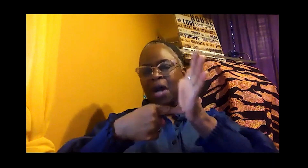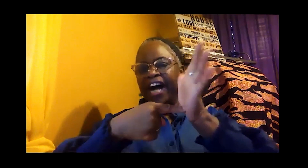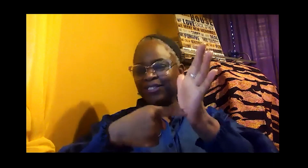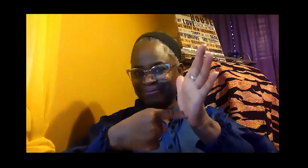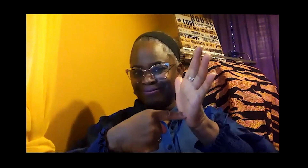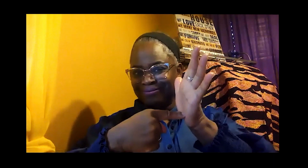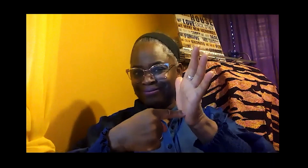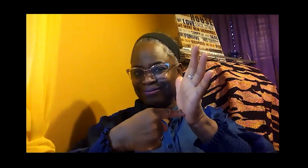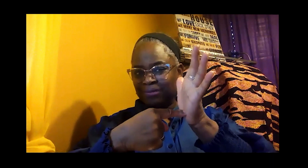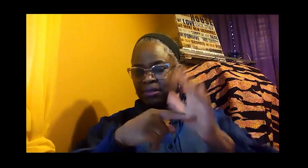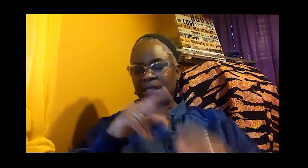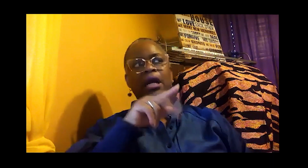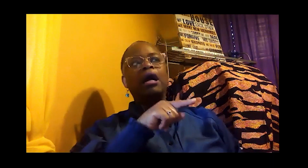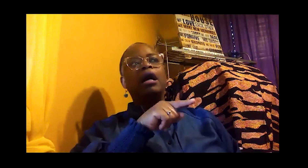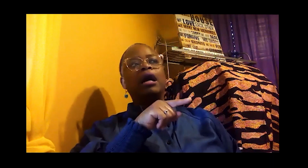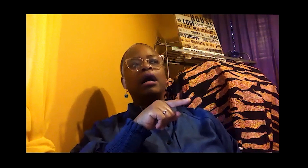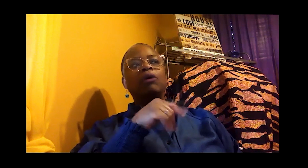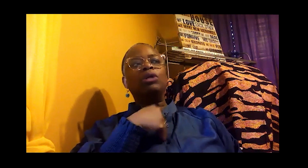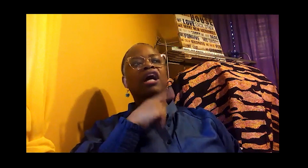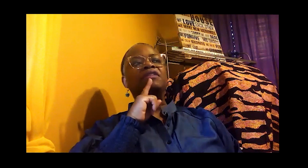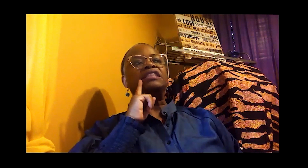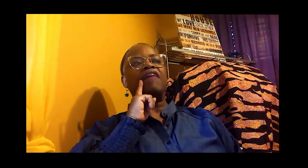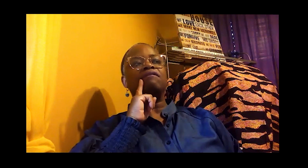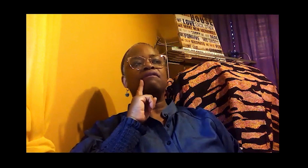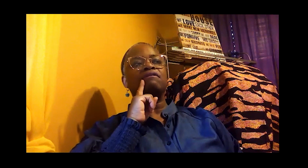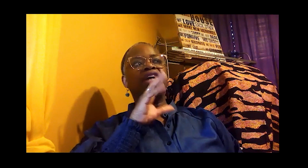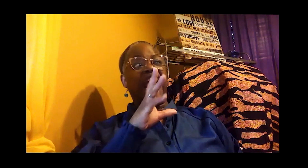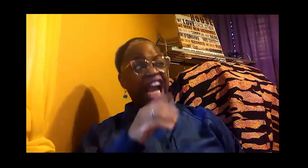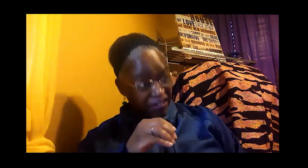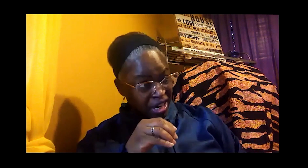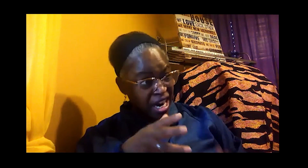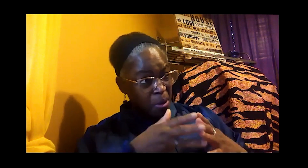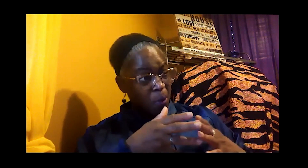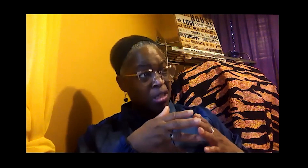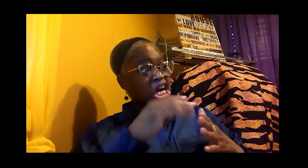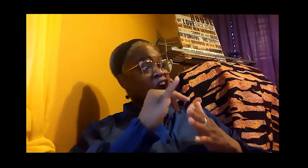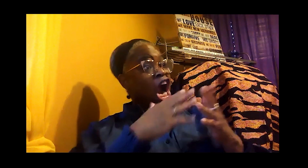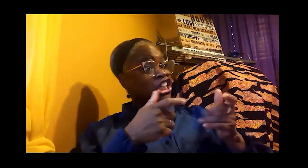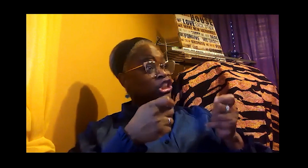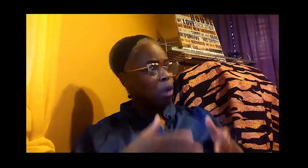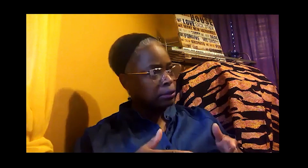VOCA is to become a role model, others will note that we have Deaf and African-American artists.